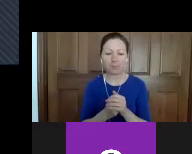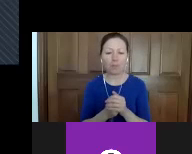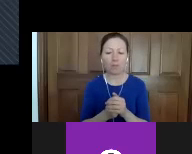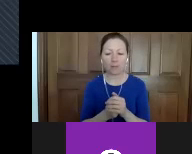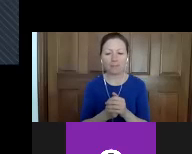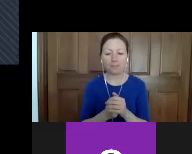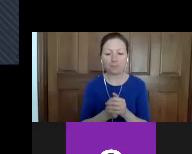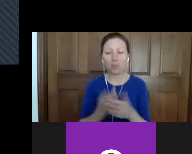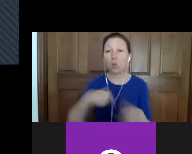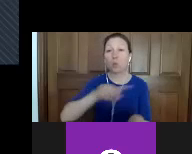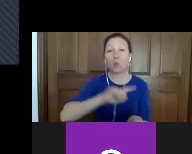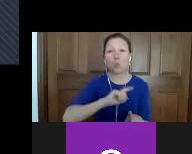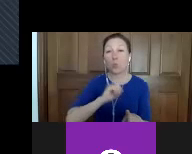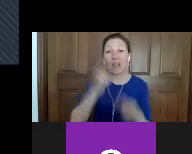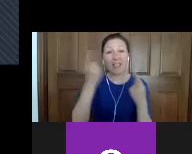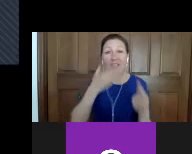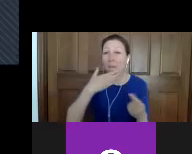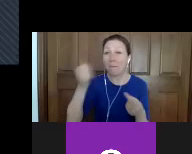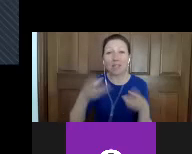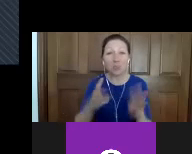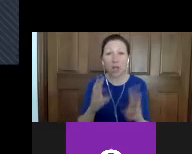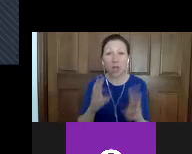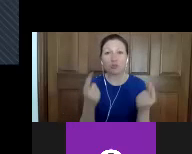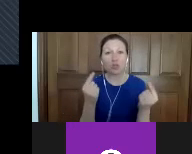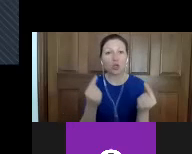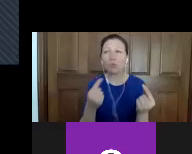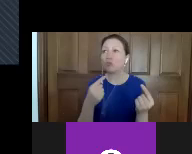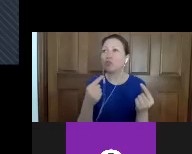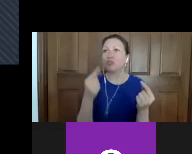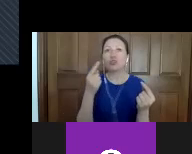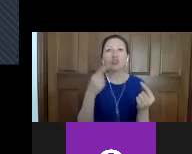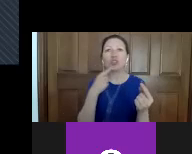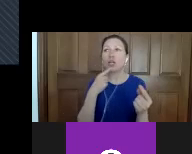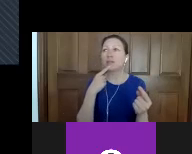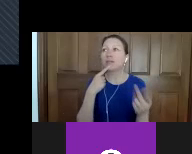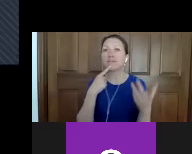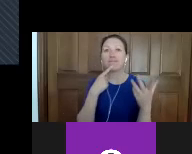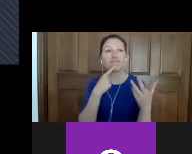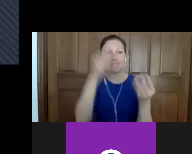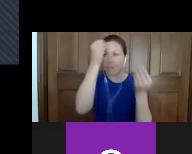nip it in the bud. When you show up, you shake their hand, you say, nice to meet you, I sit